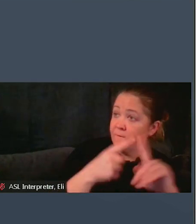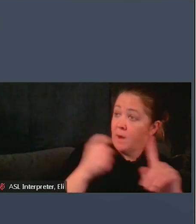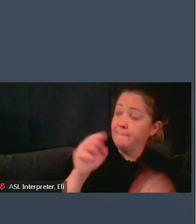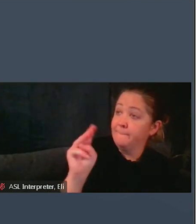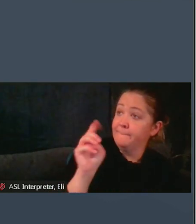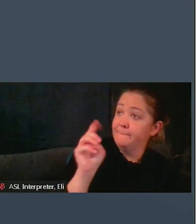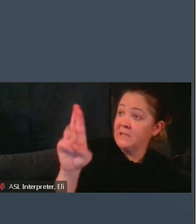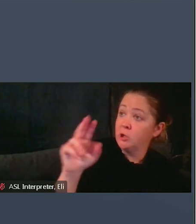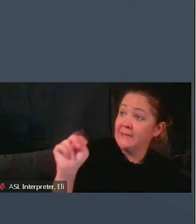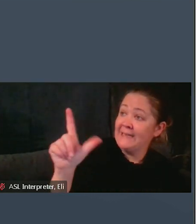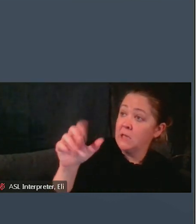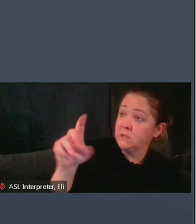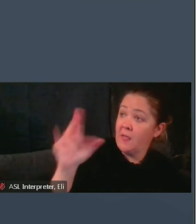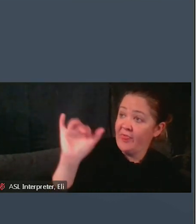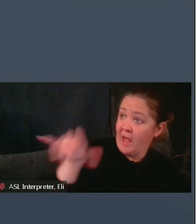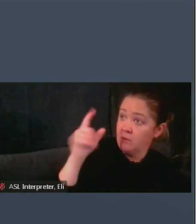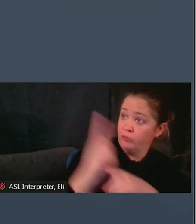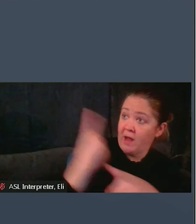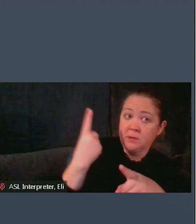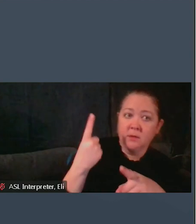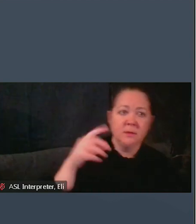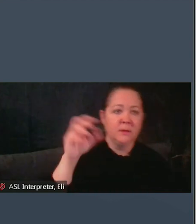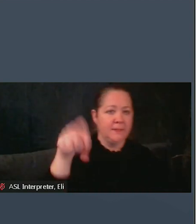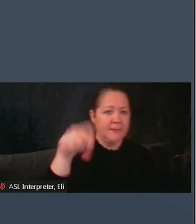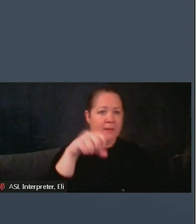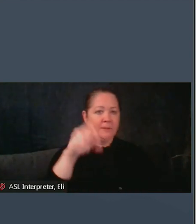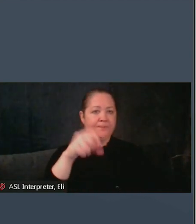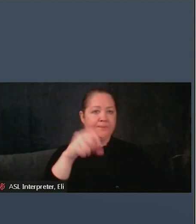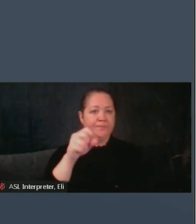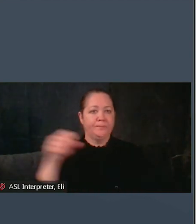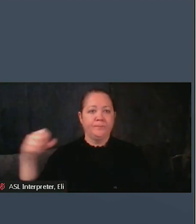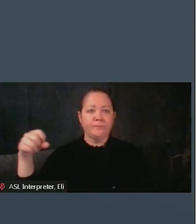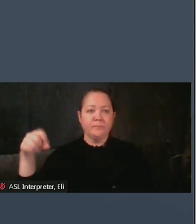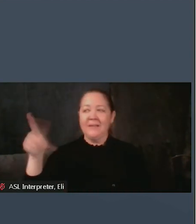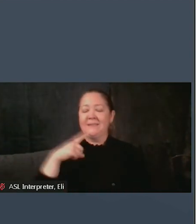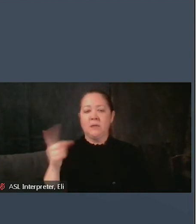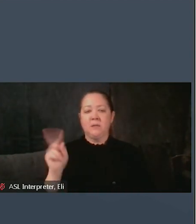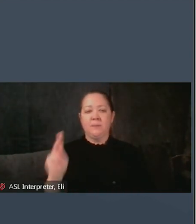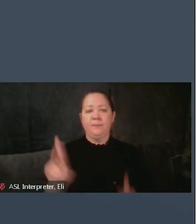Correct. Okay. So he said his folks, which do not wish to speak now. Okay. So I think,